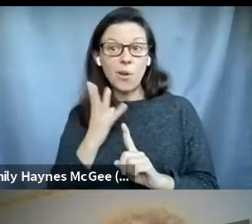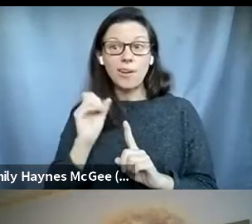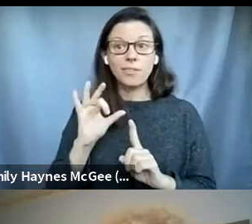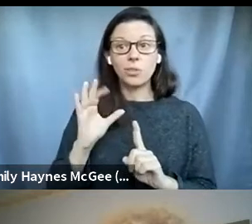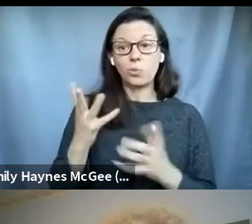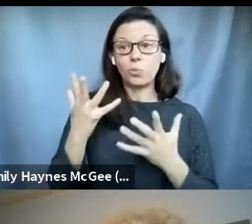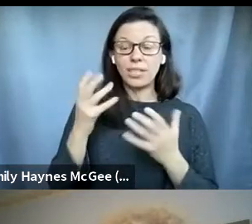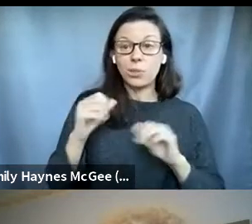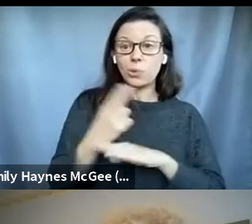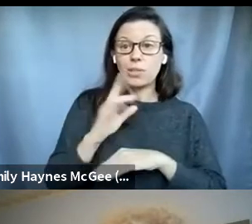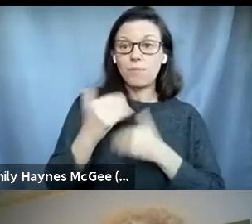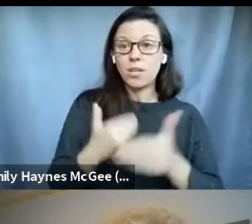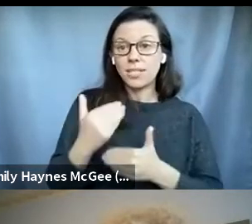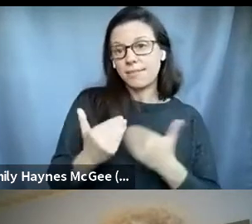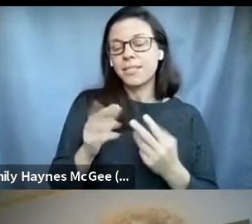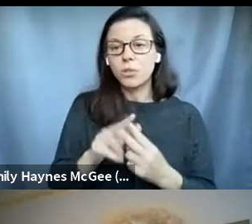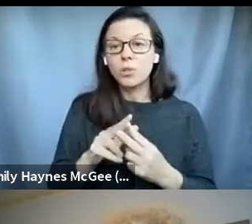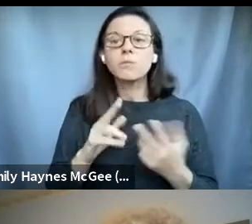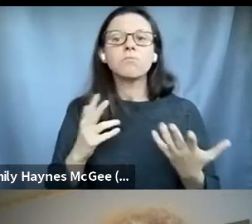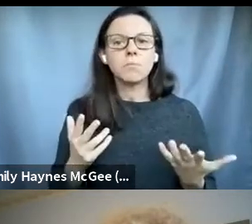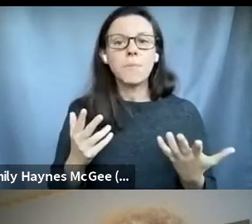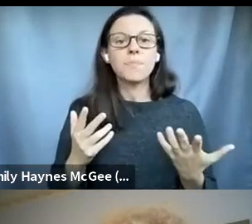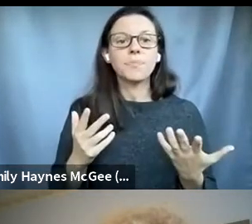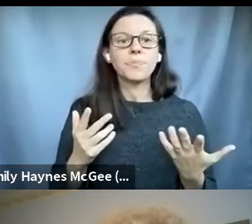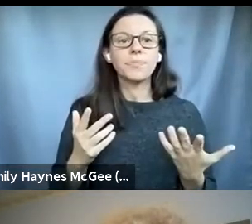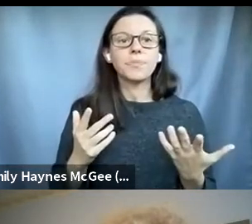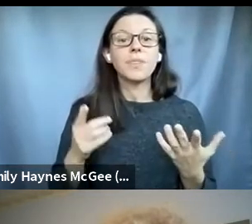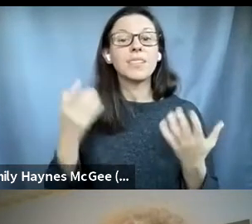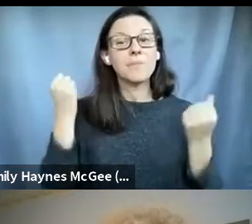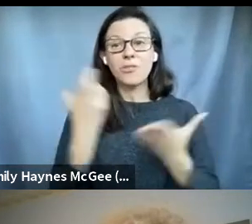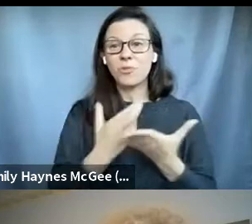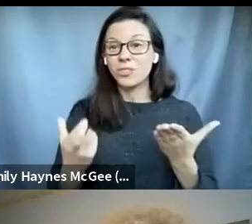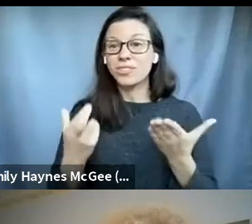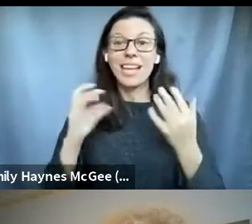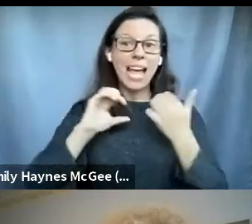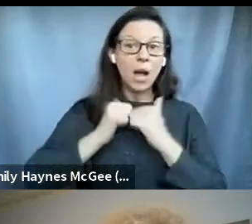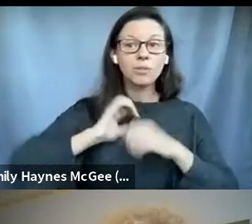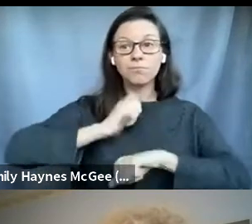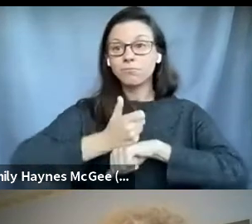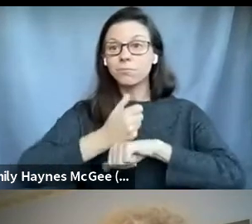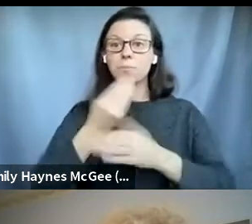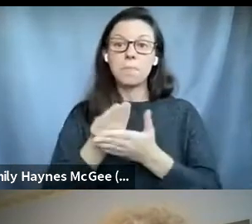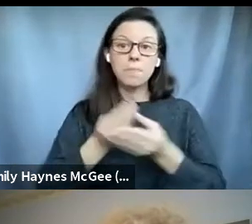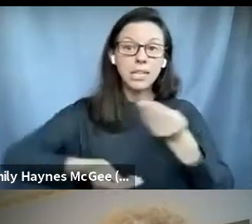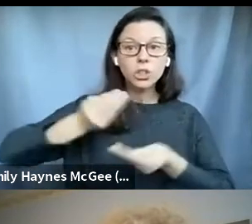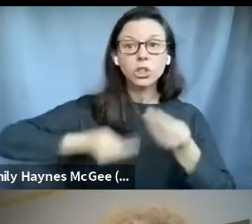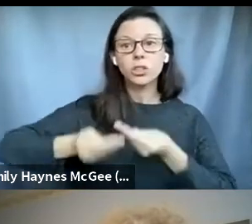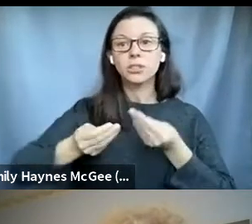There's a lot of resources on here, both about how to put together a budget, a sample project